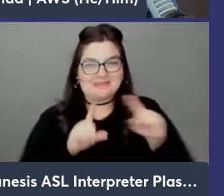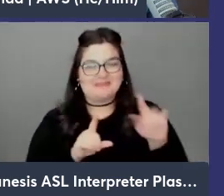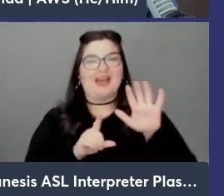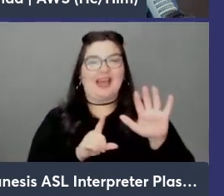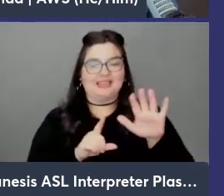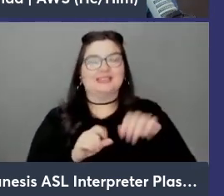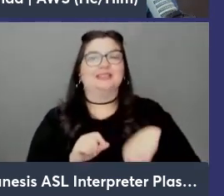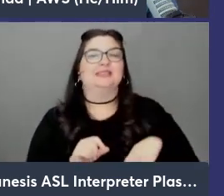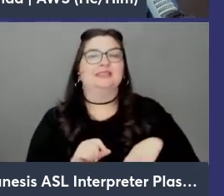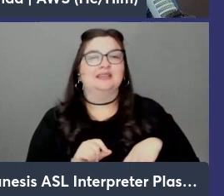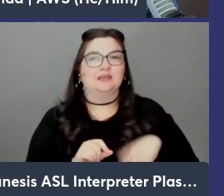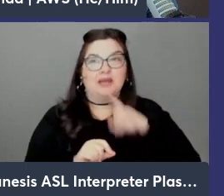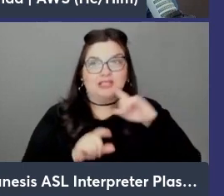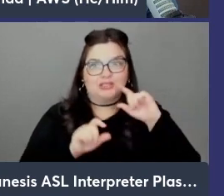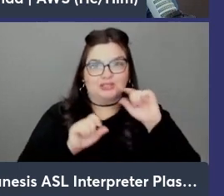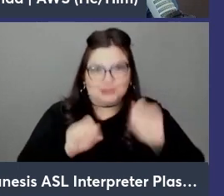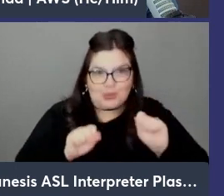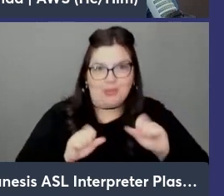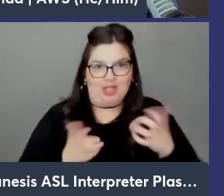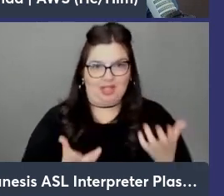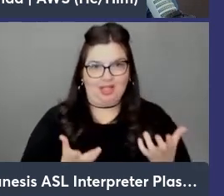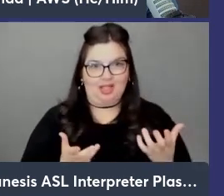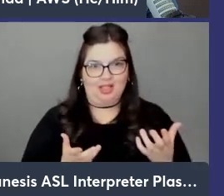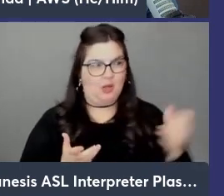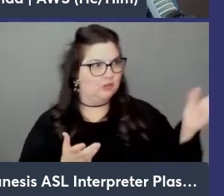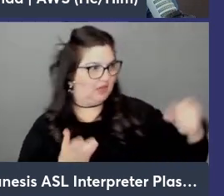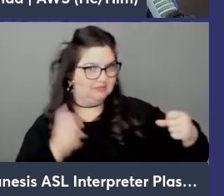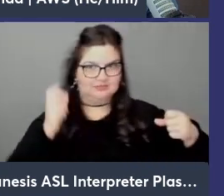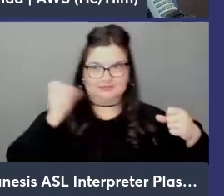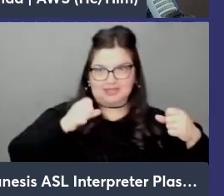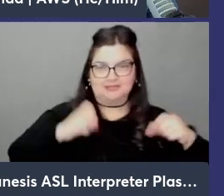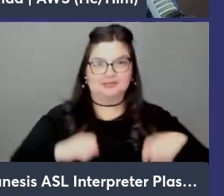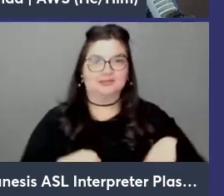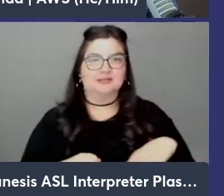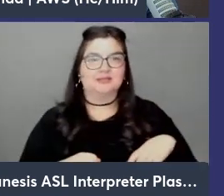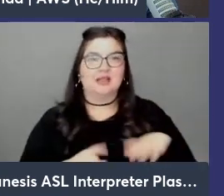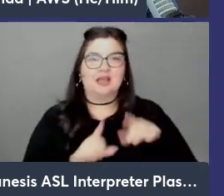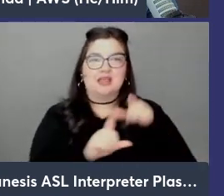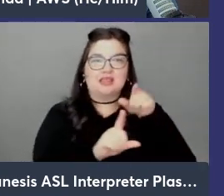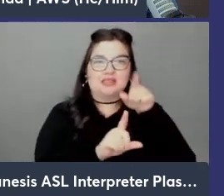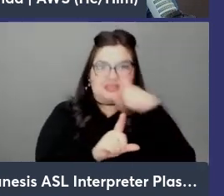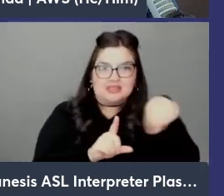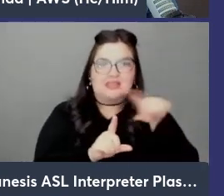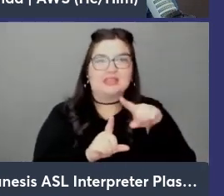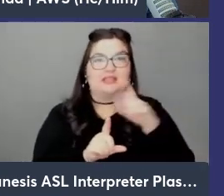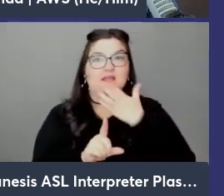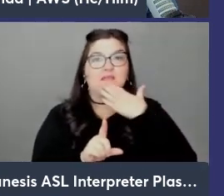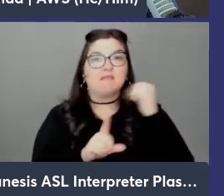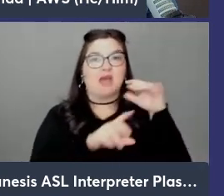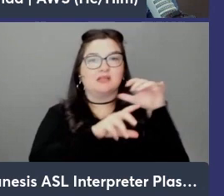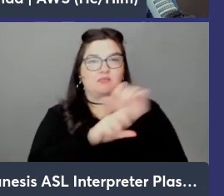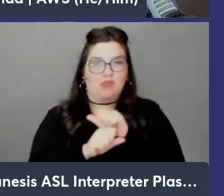But it's doable. Yes. - Yeah. The problem, and this is the best practices for just like microservices,